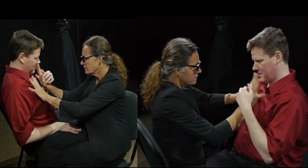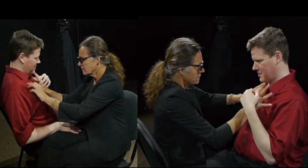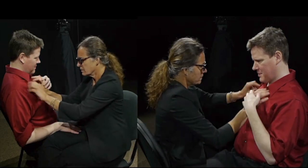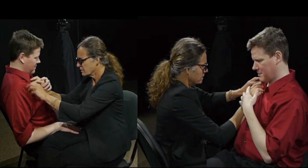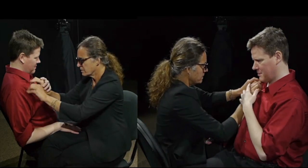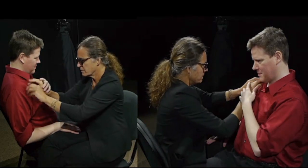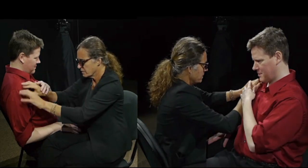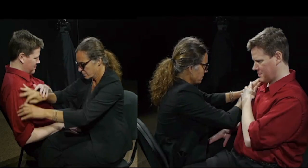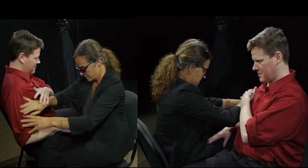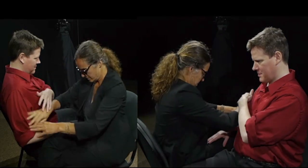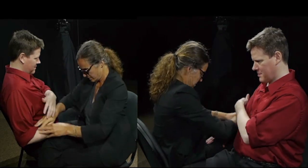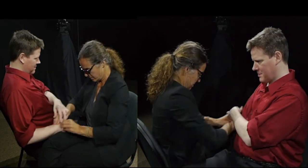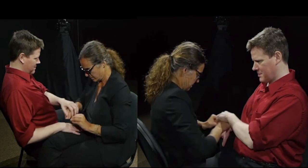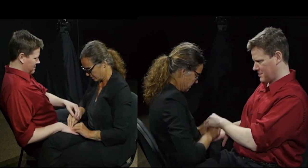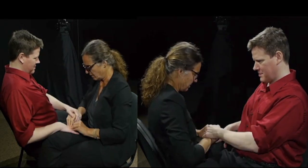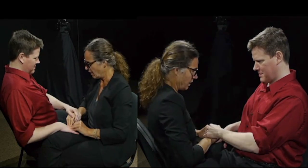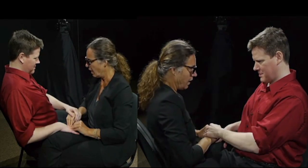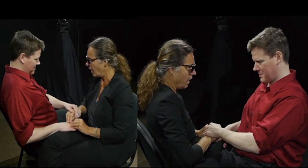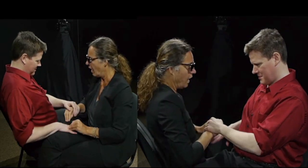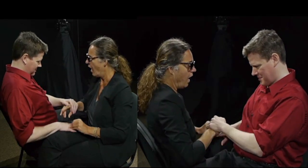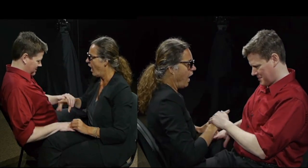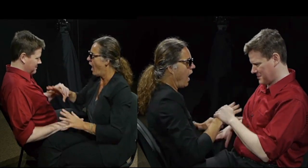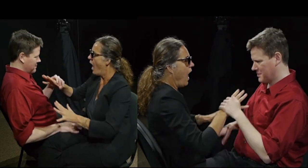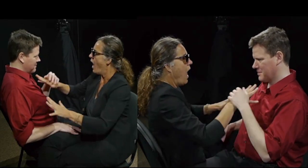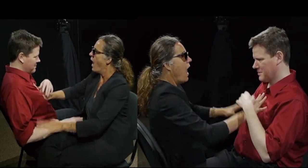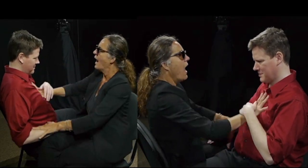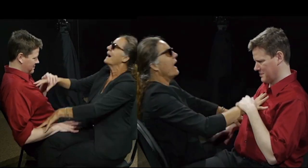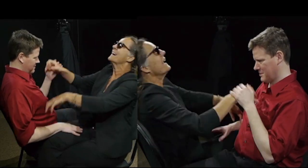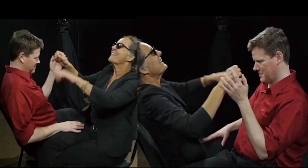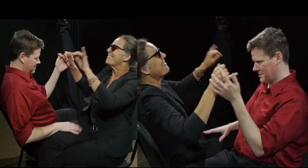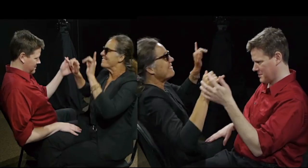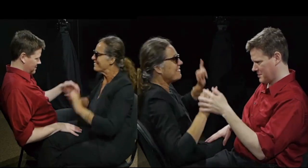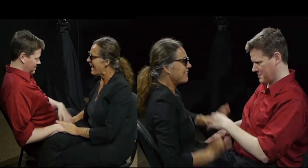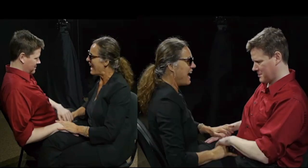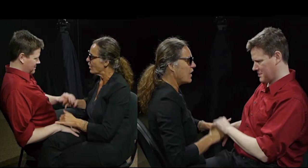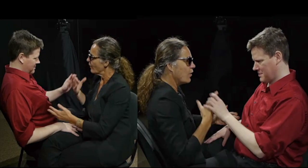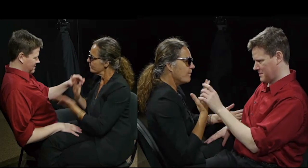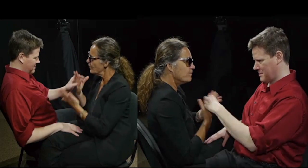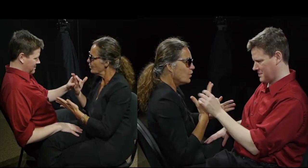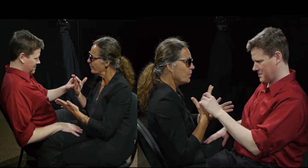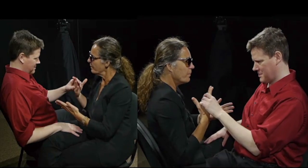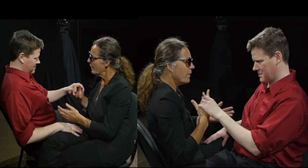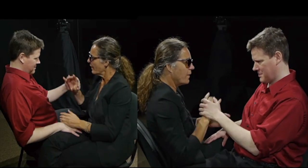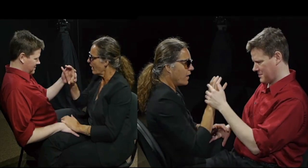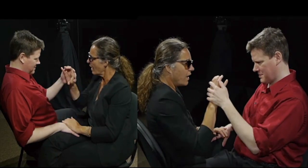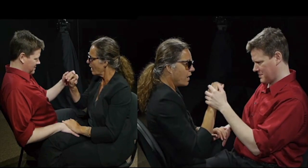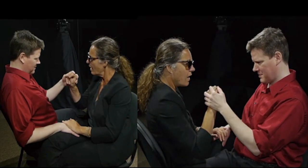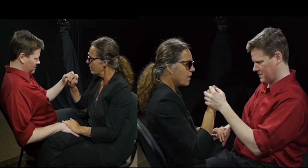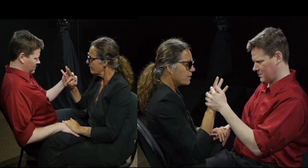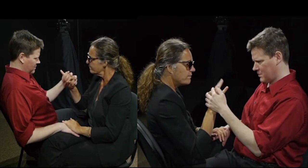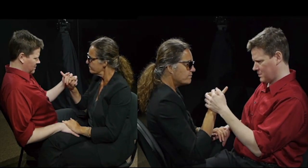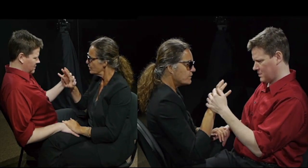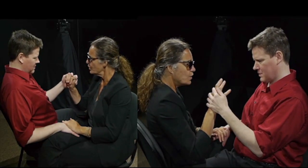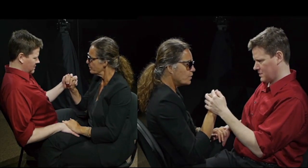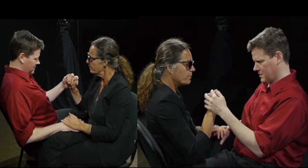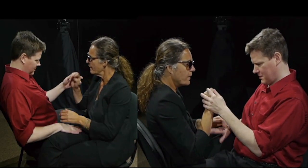such as those in the Vocational Rehabilitation system, where protactile language could make a huge difference in outcomes for DeafBlind clients.